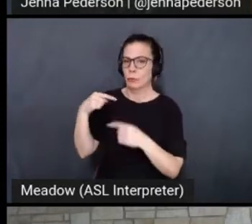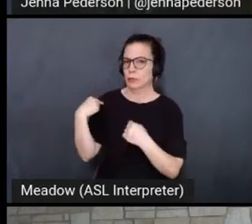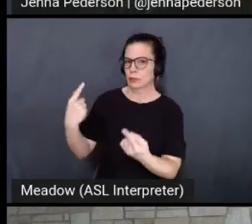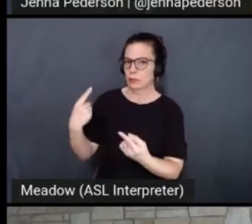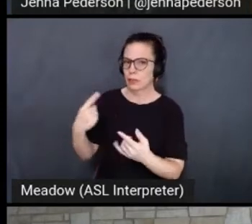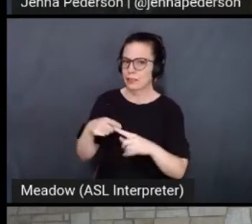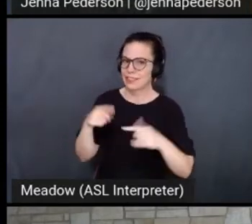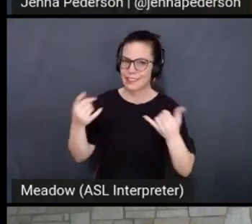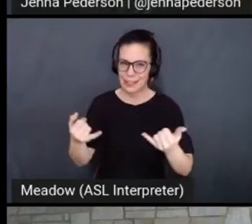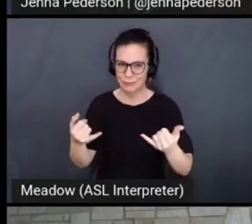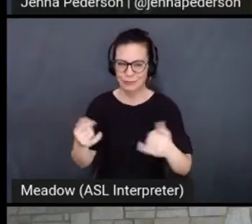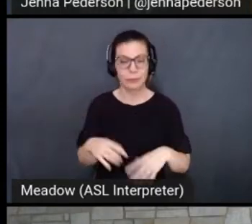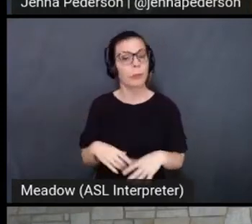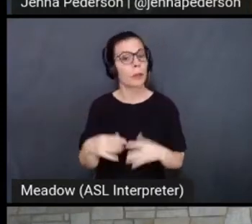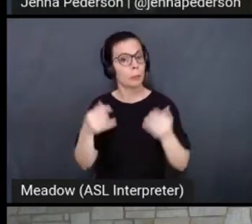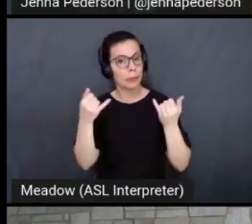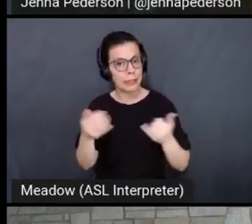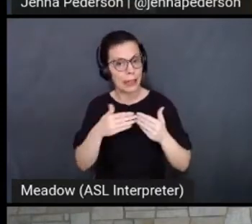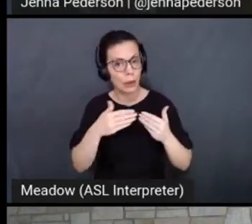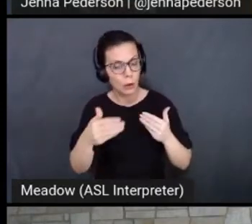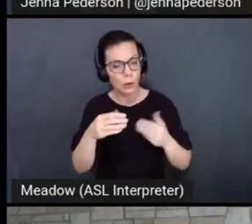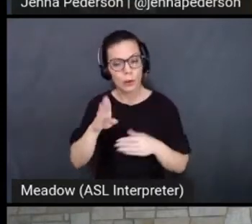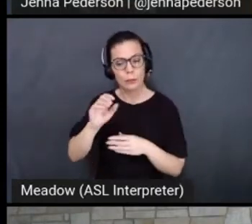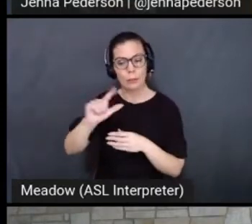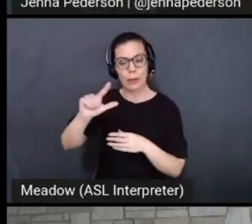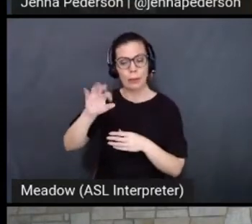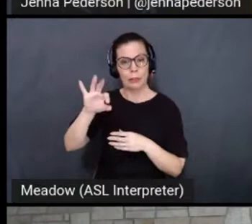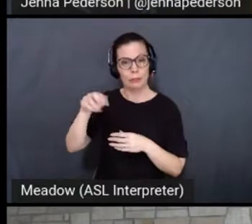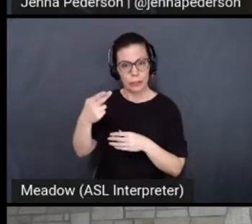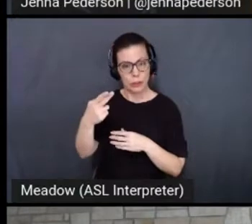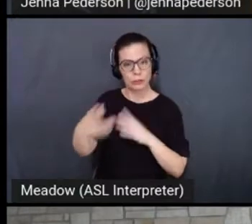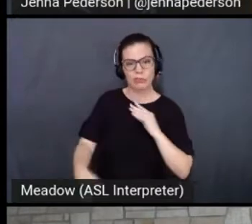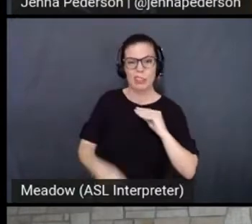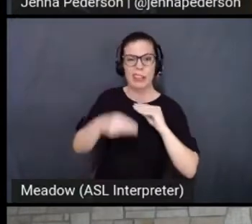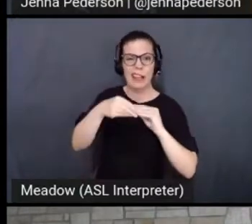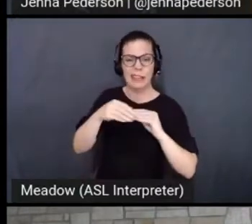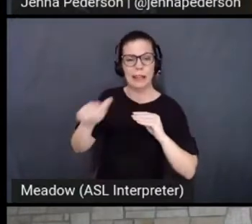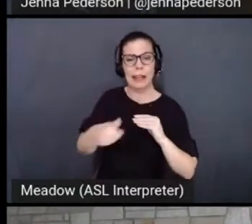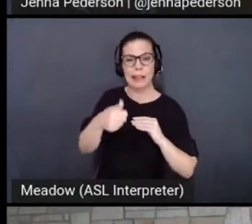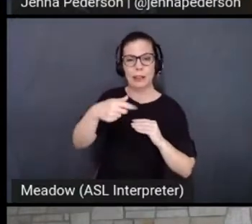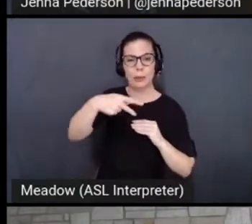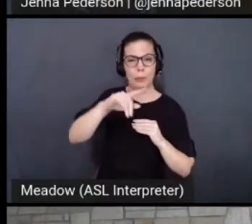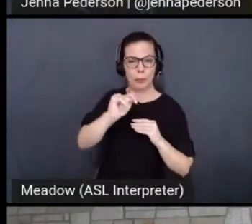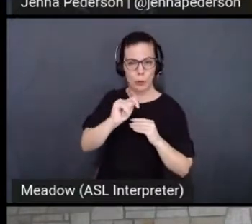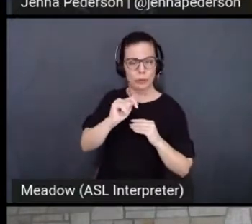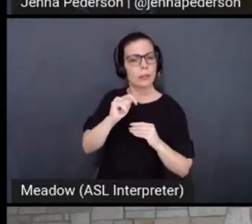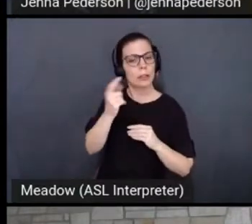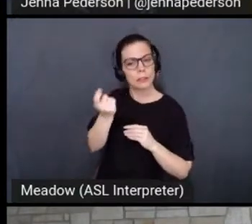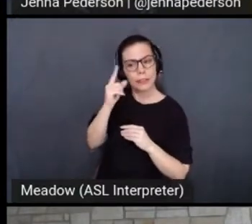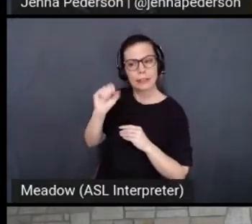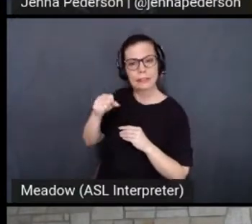Now, what we've done with the Babelfish feature is add this additional port, which understands the SQL Server dialect.